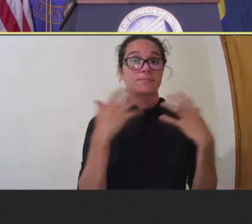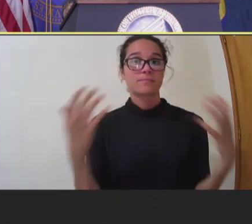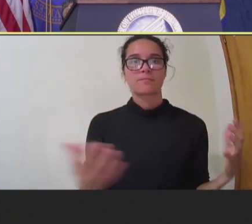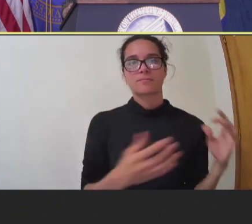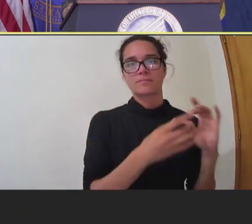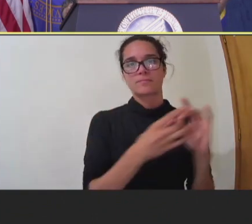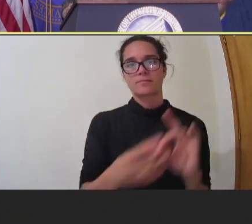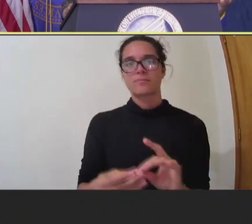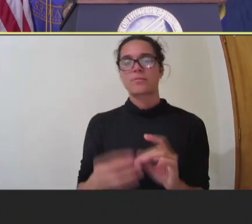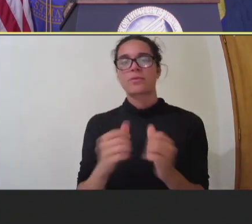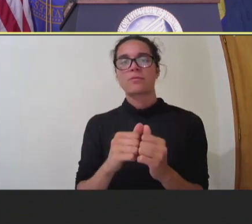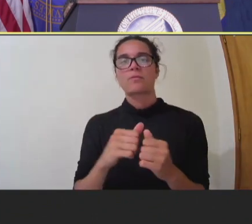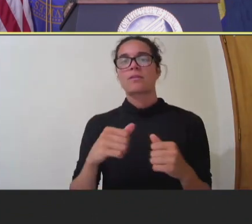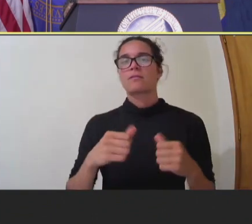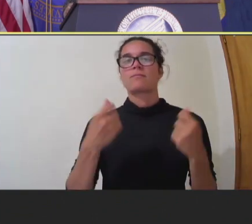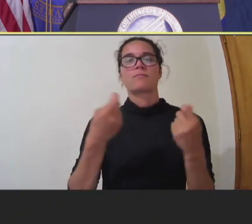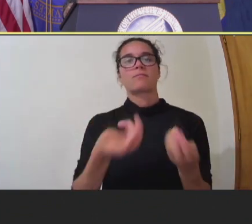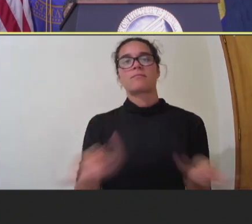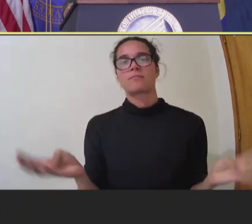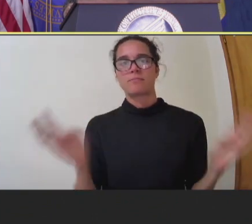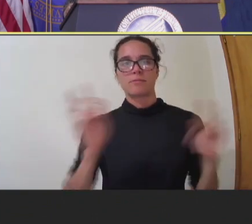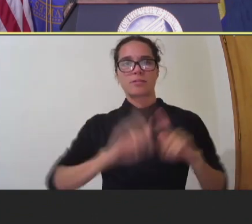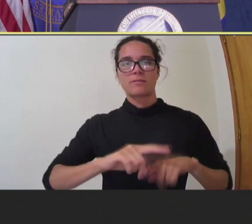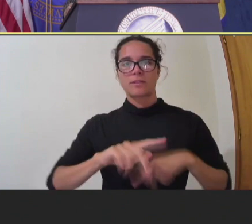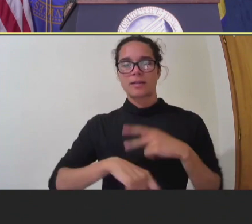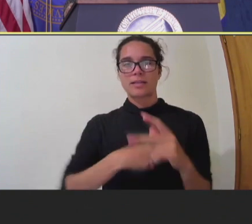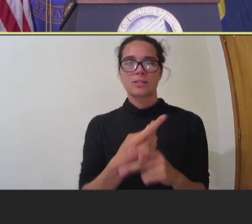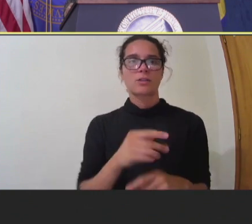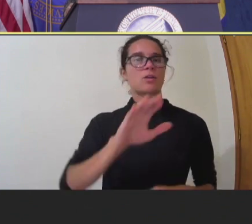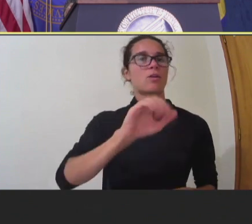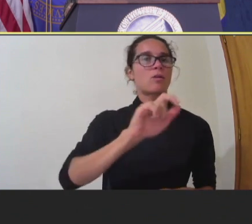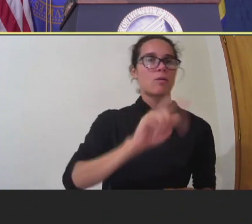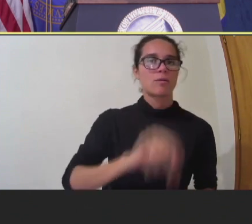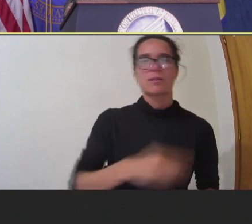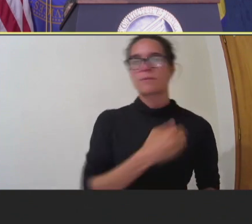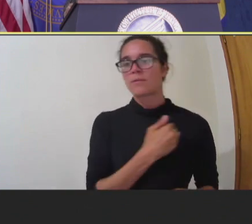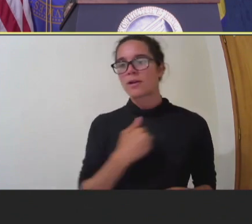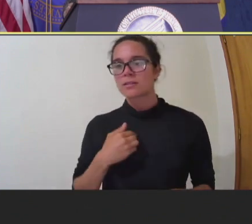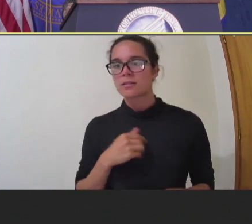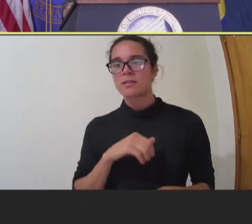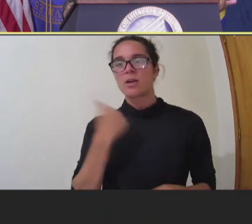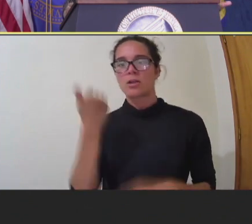endometrial, others. And of course is associated with all kinds of other disease states, including